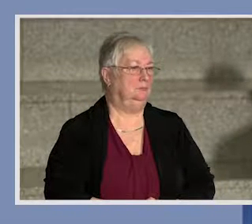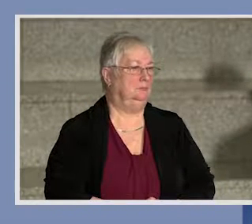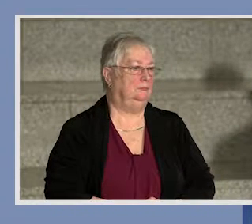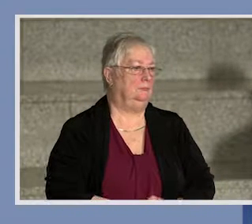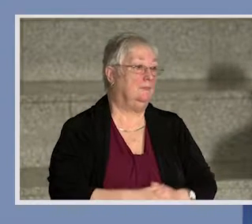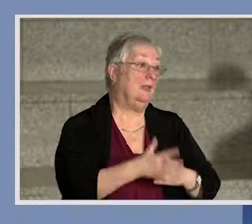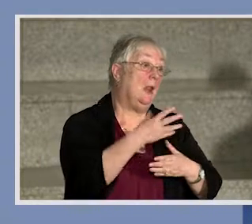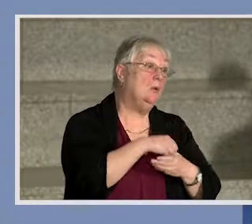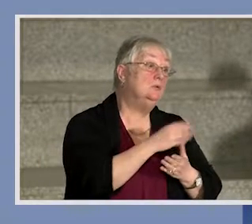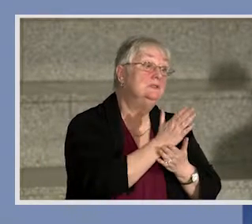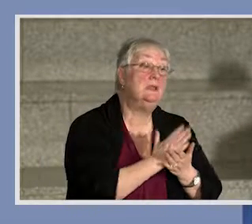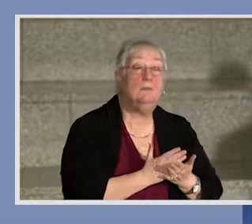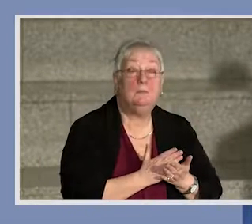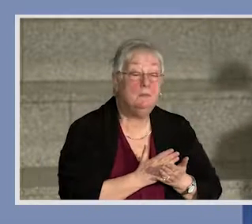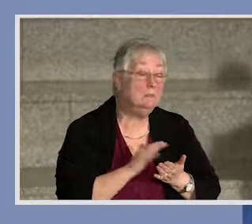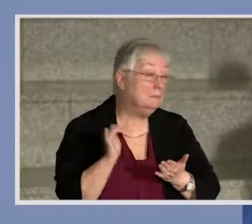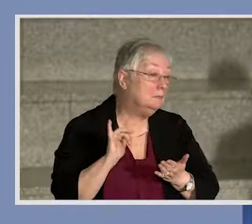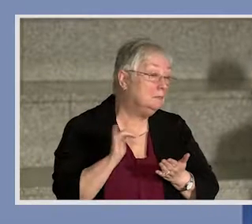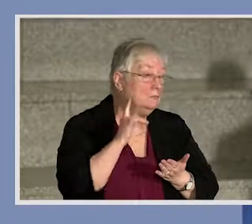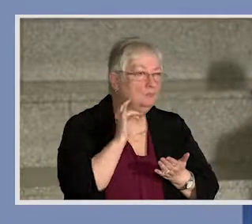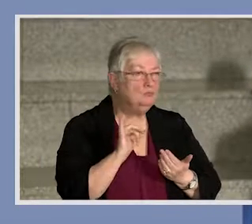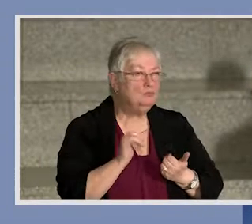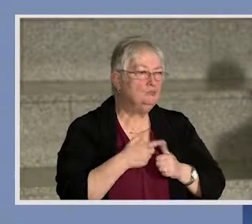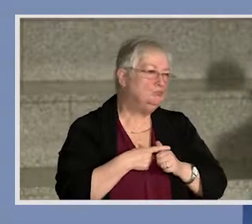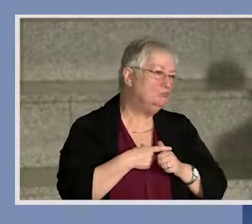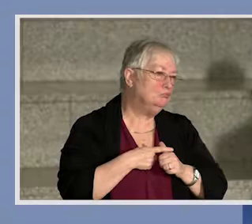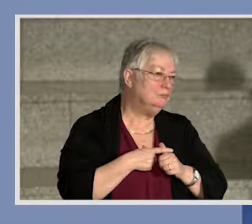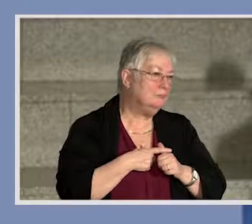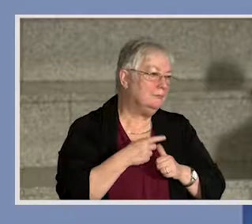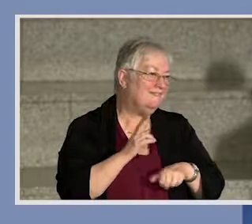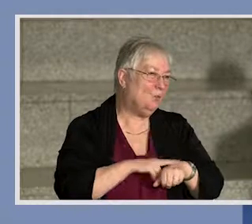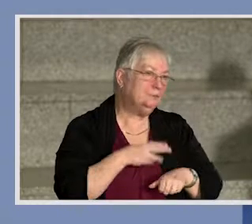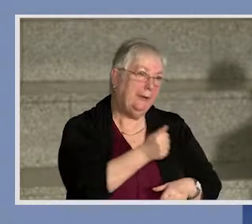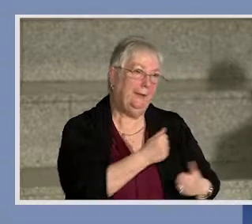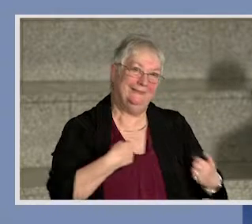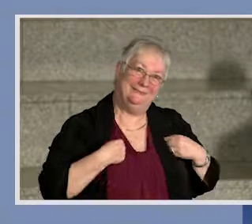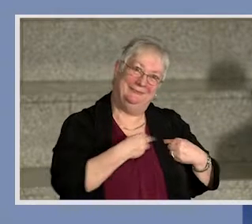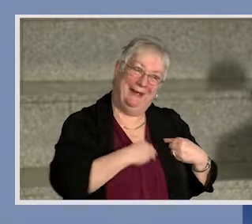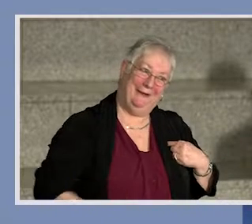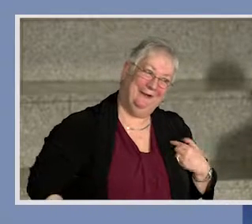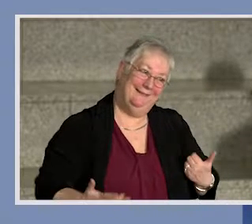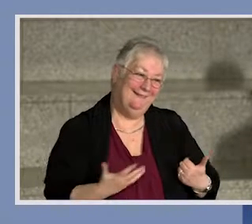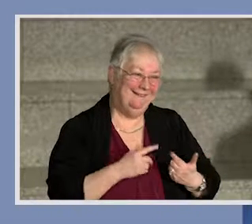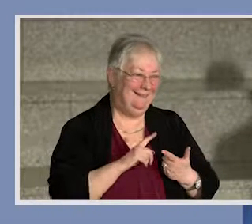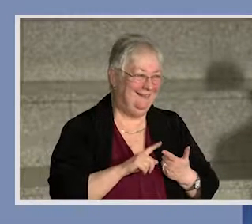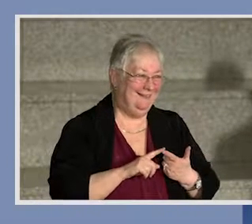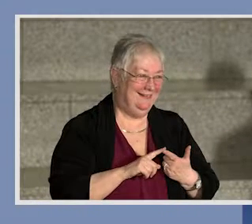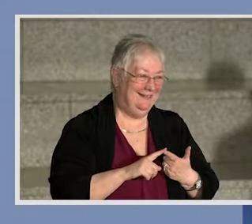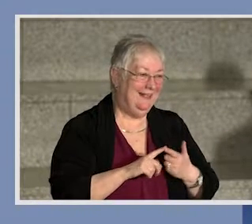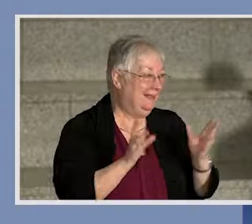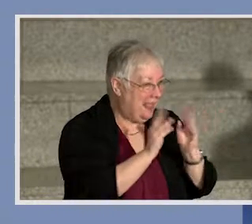OF COURSE IT PAYS FOR THE COUNCIL AND THE MAYOR, THE ATTORNEY GENERAL, THOSE SORTS OF OPERATIONS BUT IT ALSO PAYS FOR